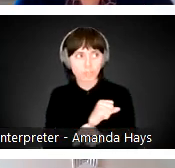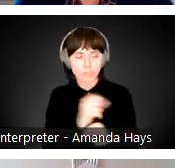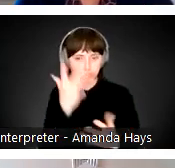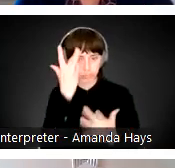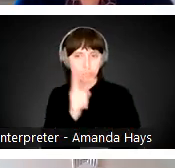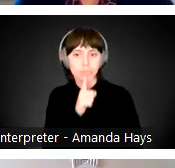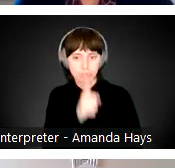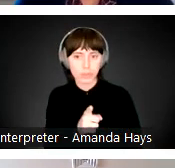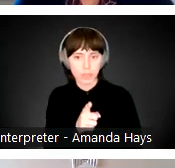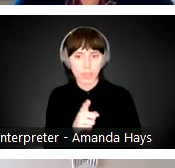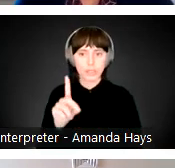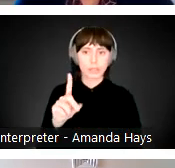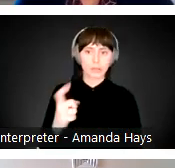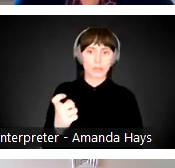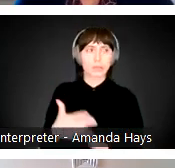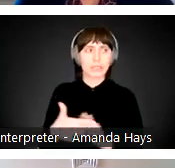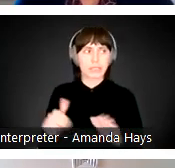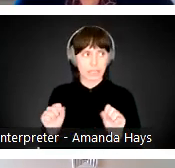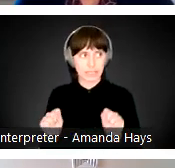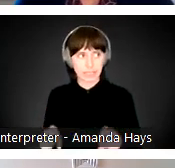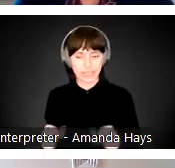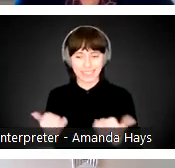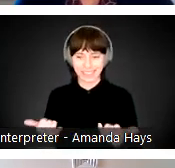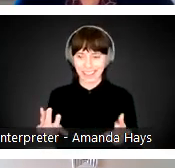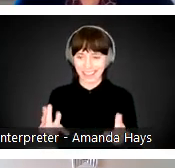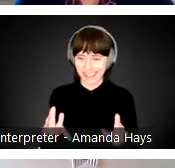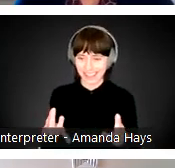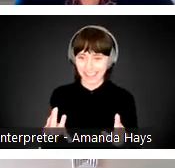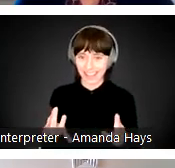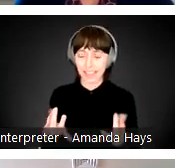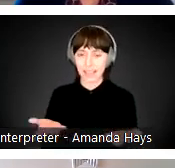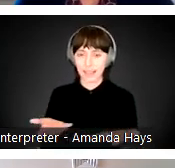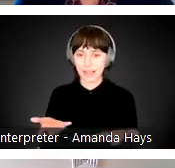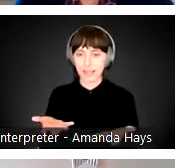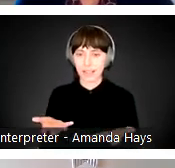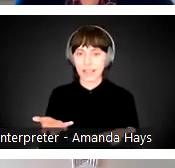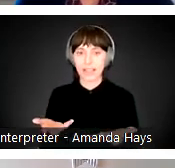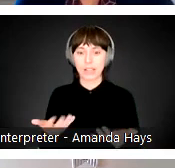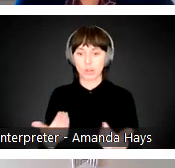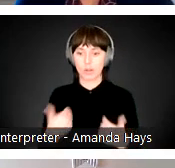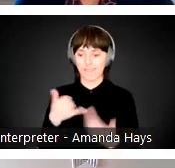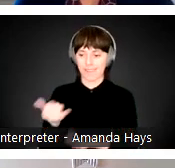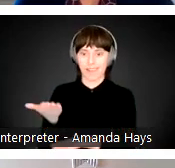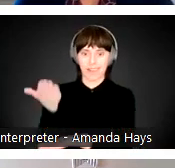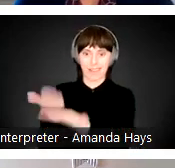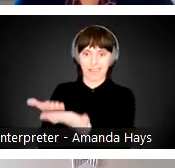diagnosable, it- what's tricky right now is getting that objective